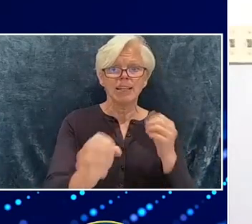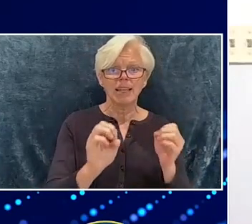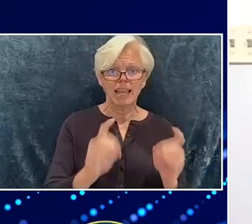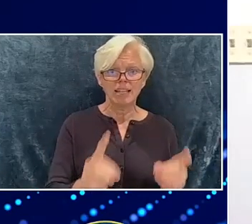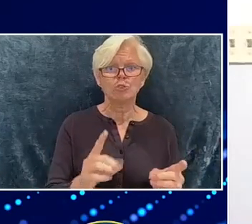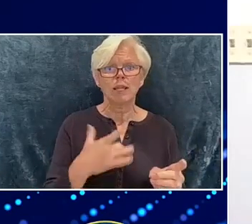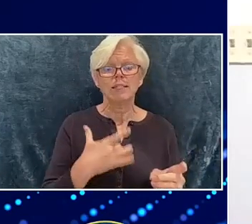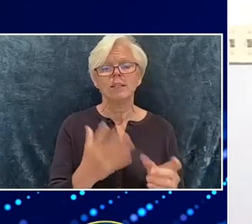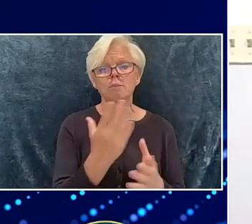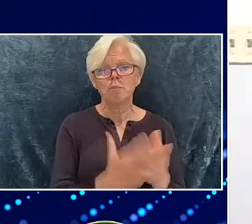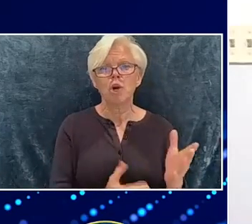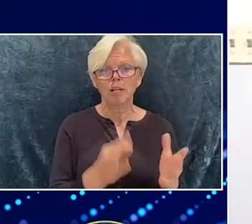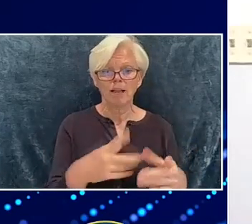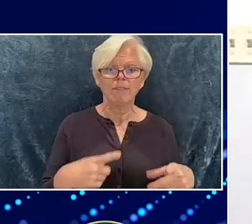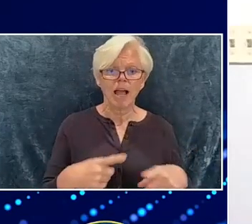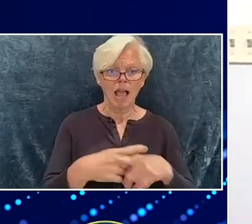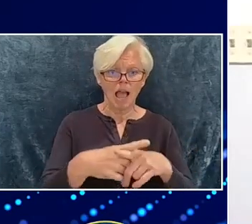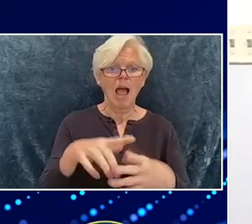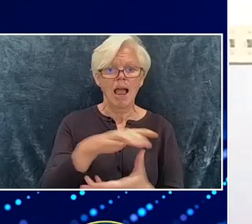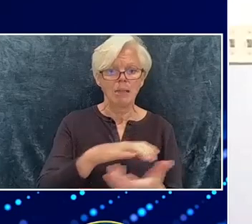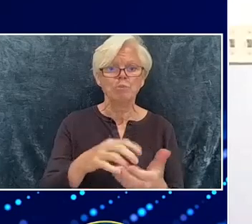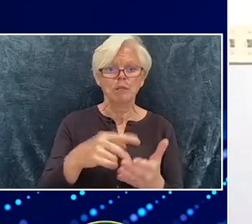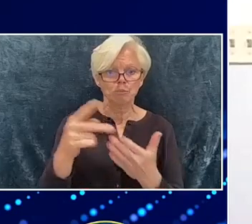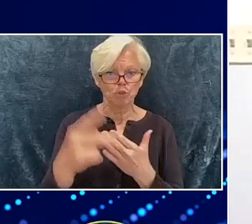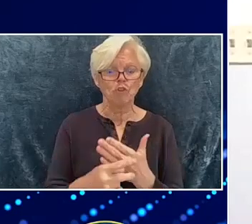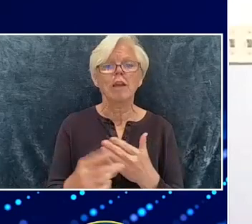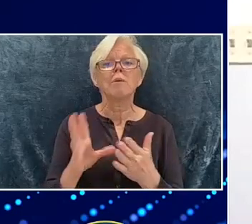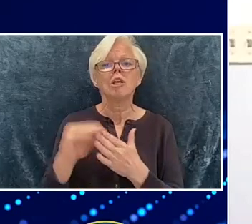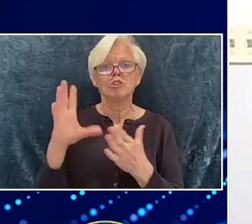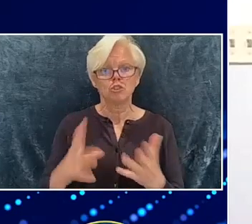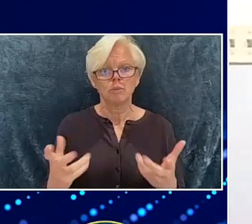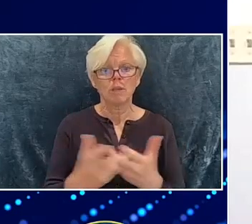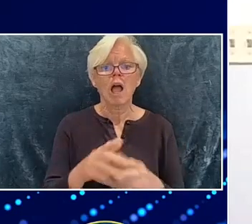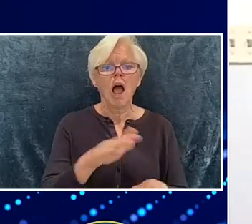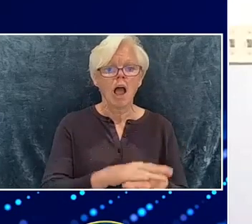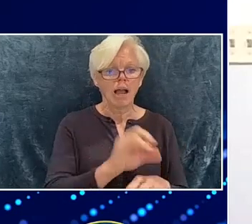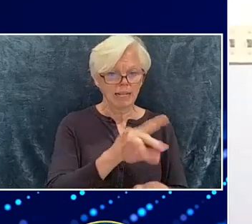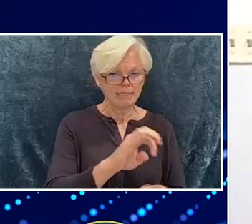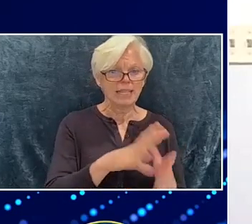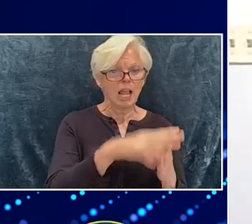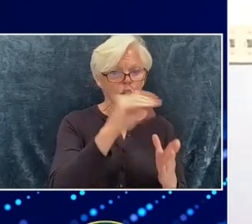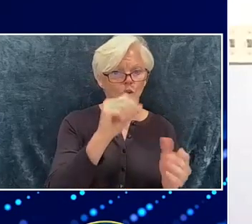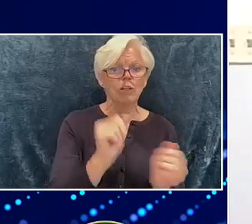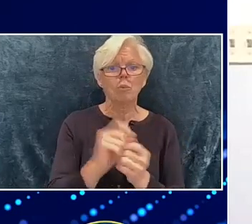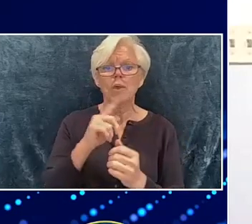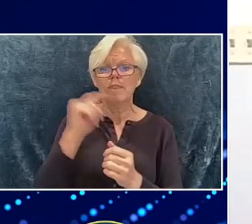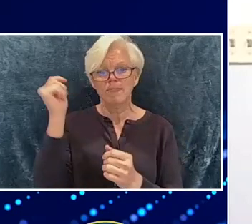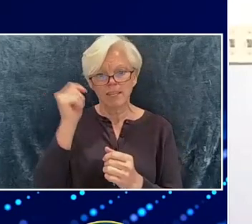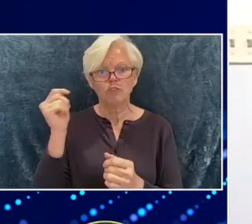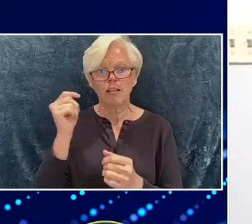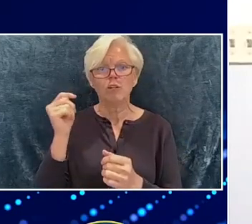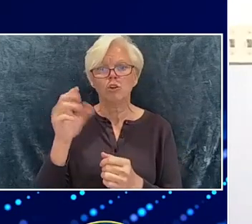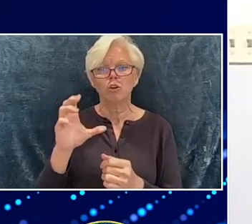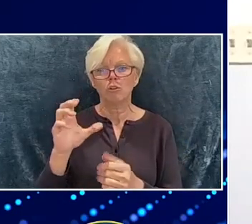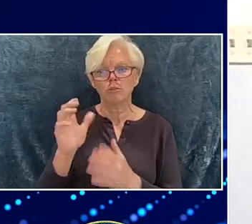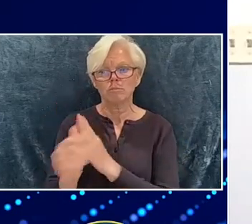of a hybrid program, where students combine on-site learning with theoretical components that they study online, and